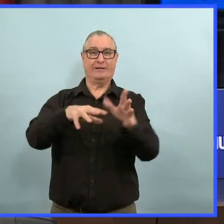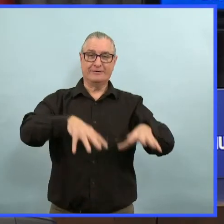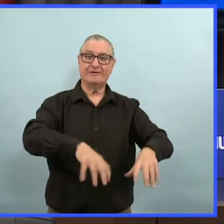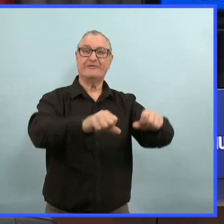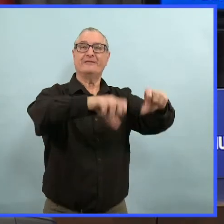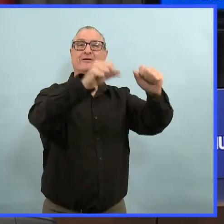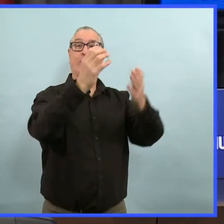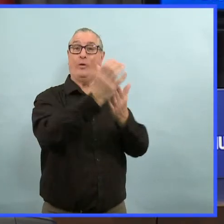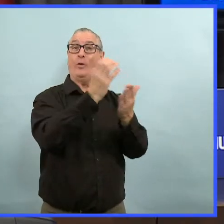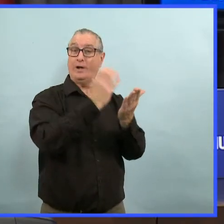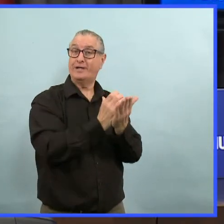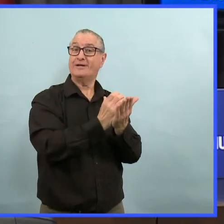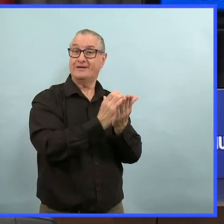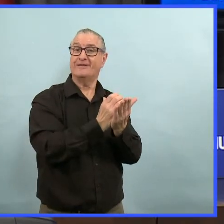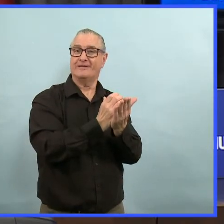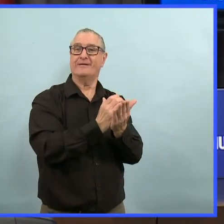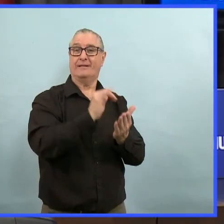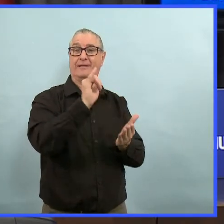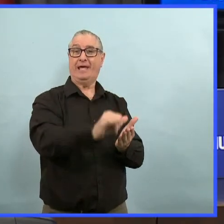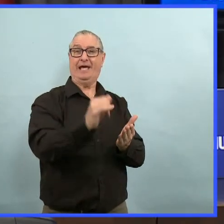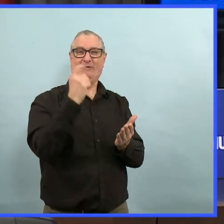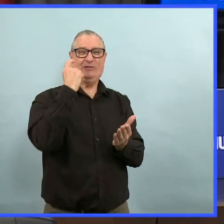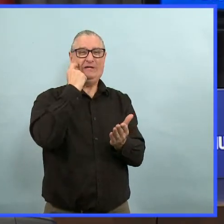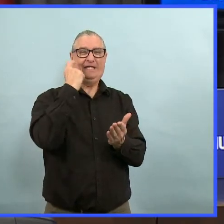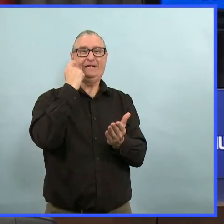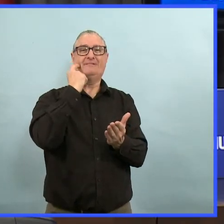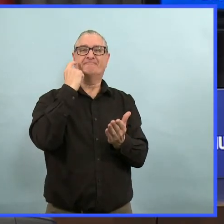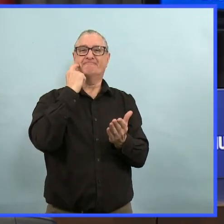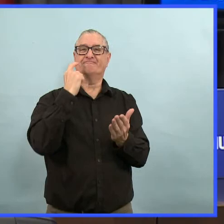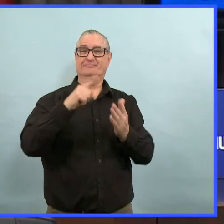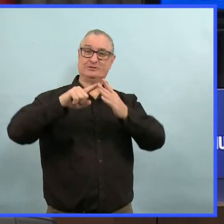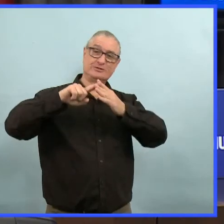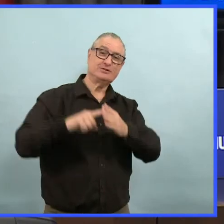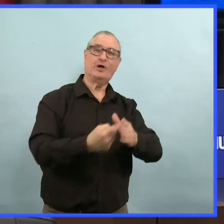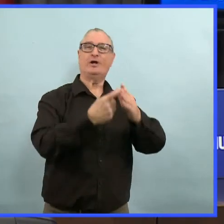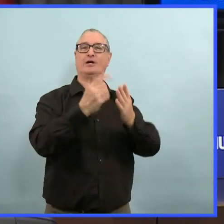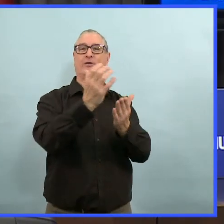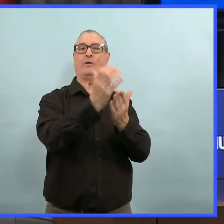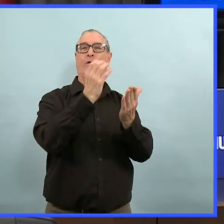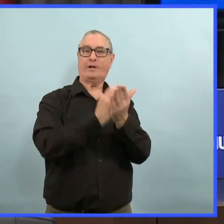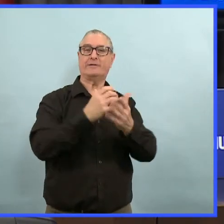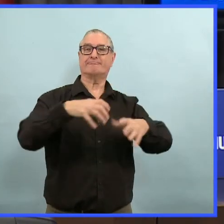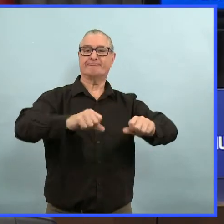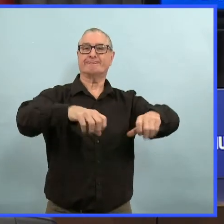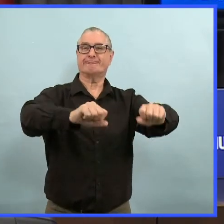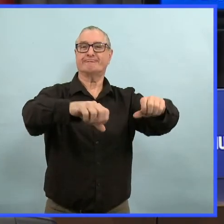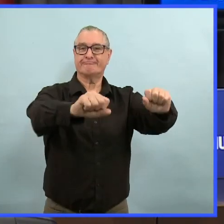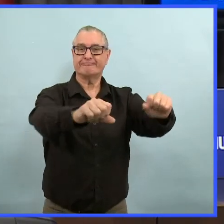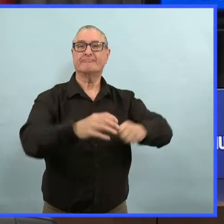and that was earlier this month further classes are planned for later in the year to incrementally